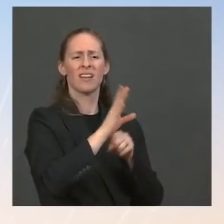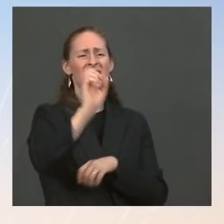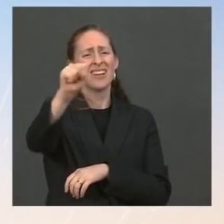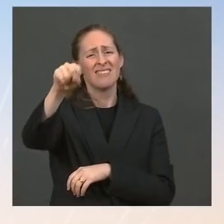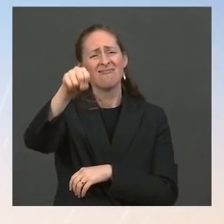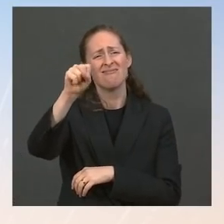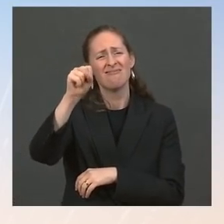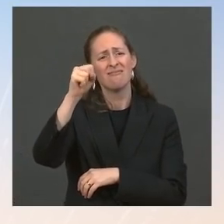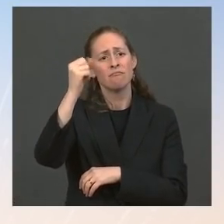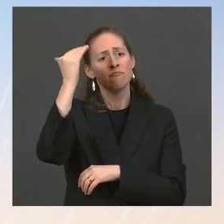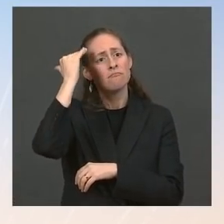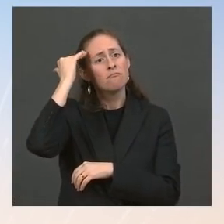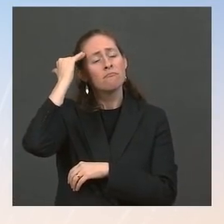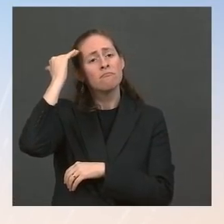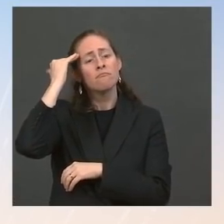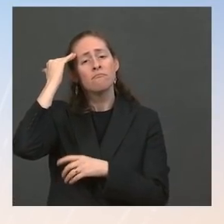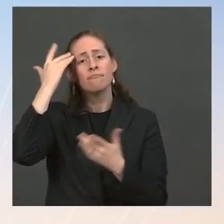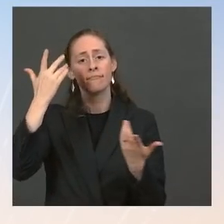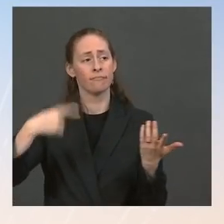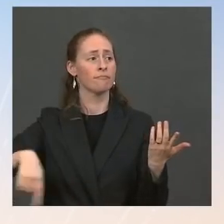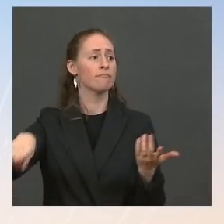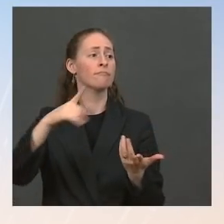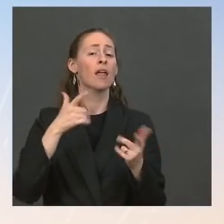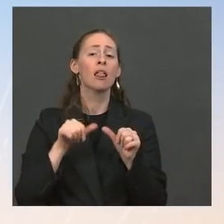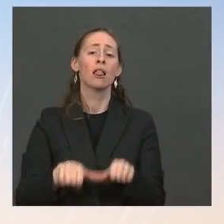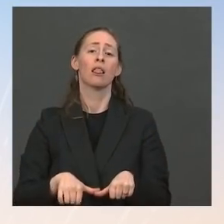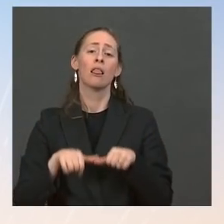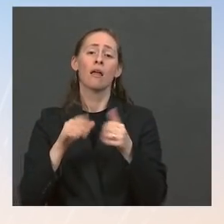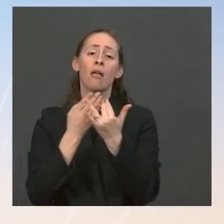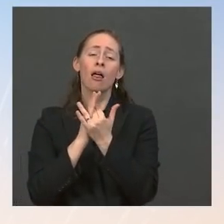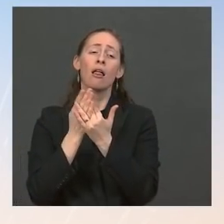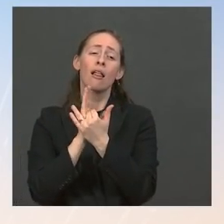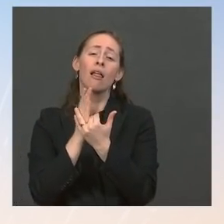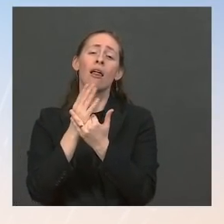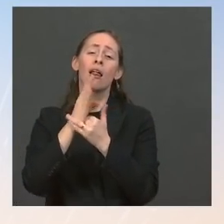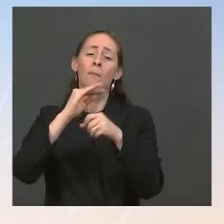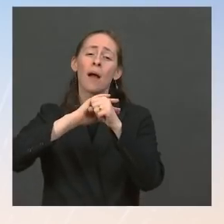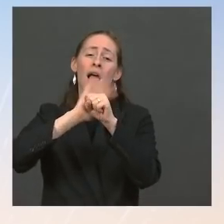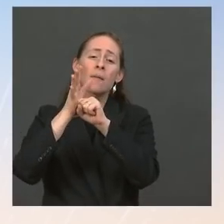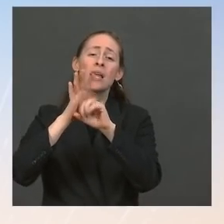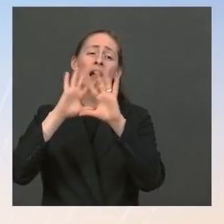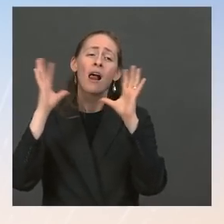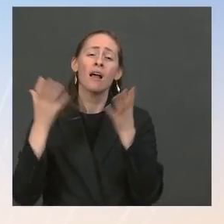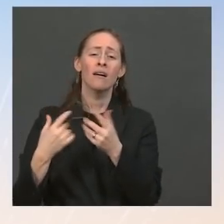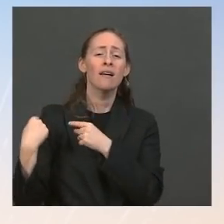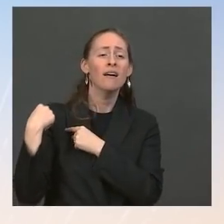And so it's hard to get into the psychological mind, which this is a measure of, of course -- different than some other data --